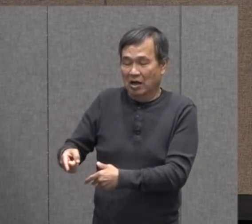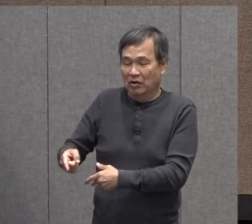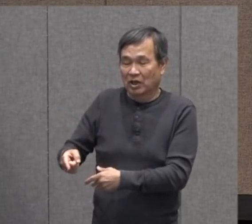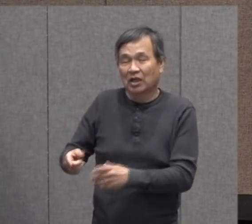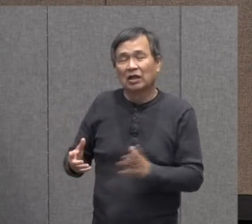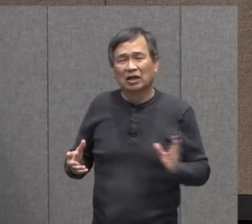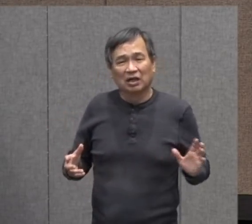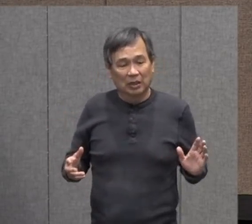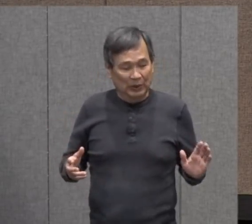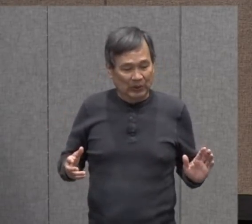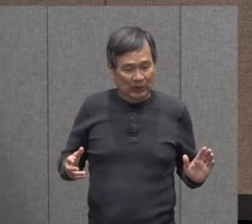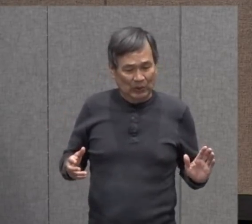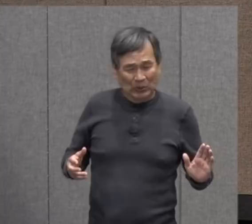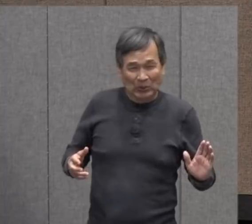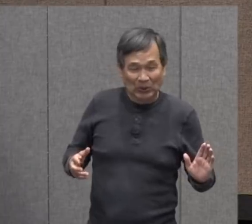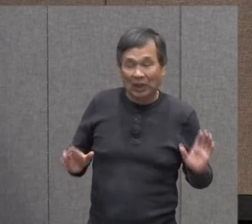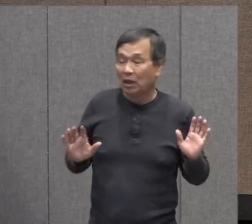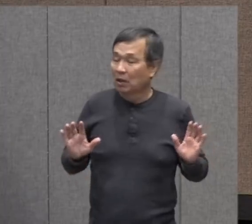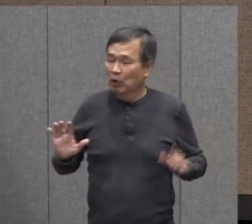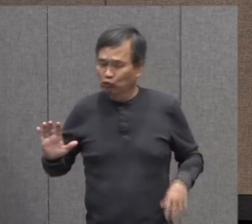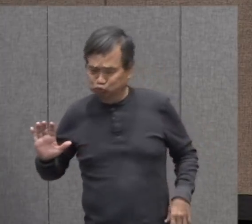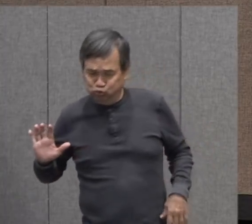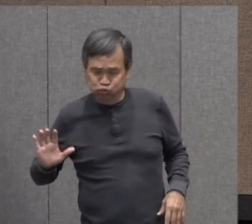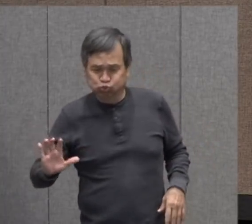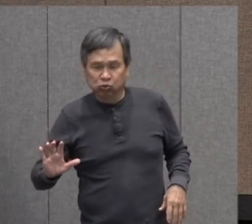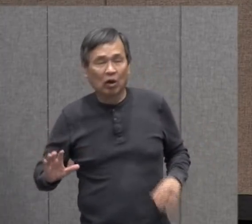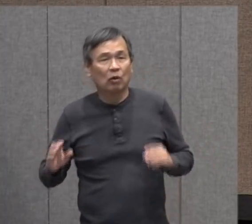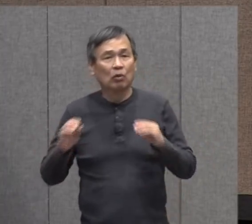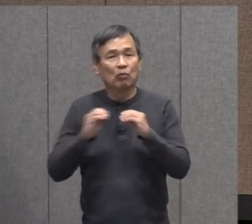I would need to give a hard push, more force.